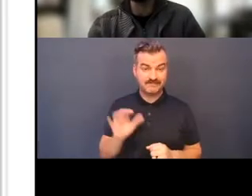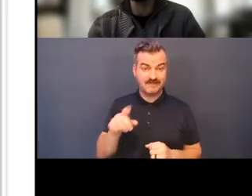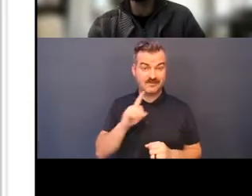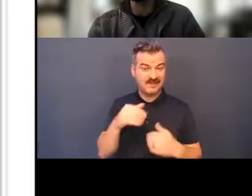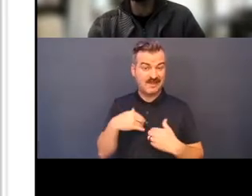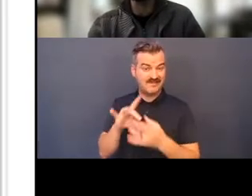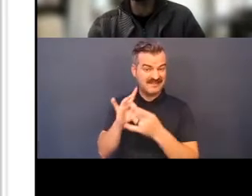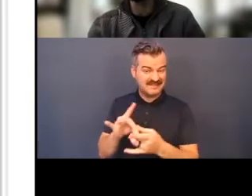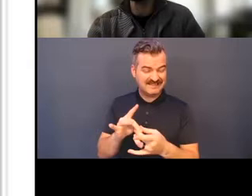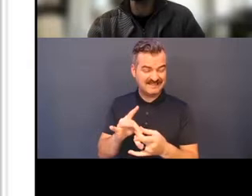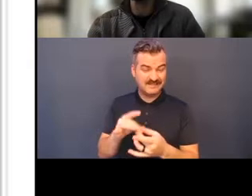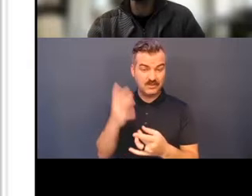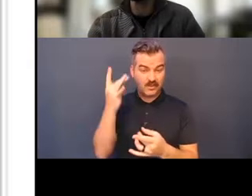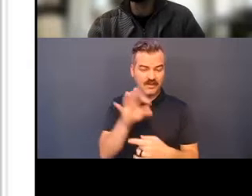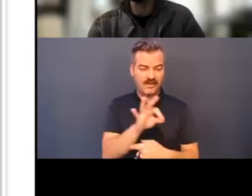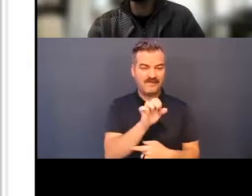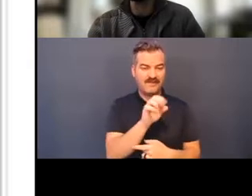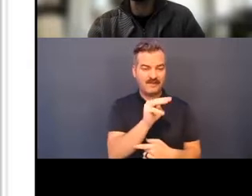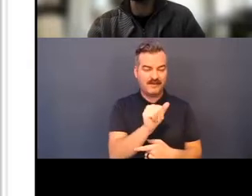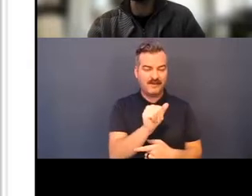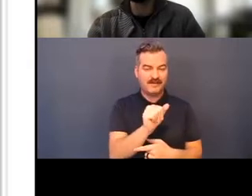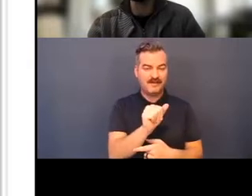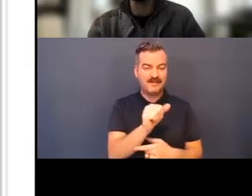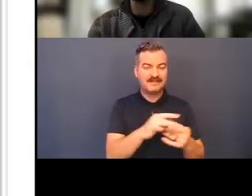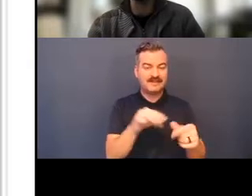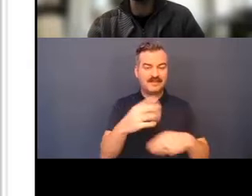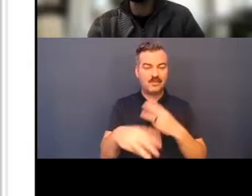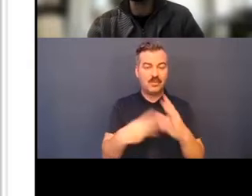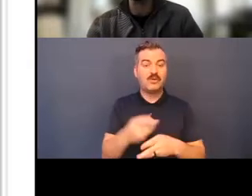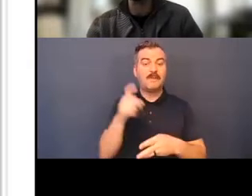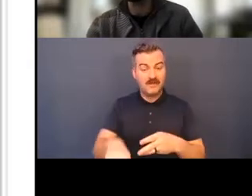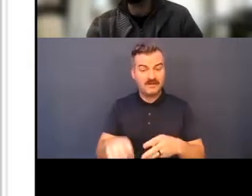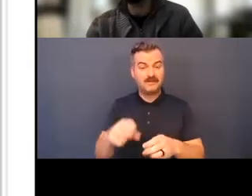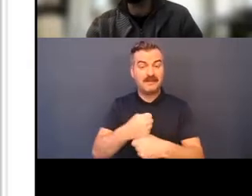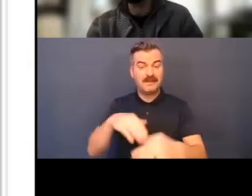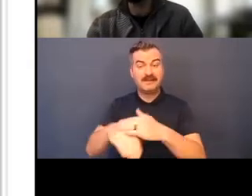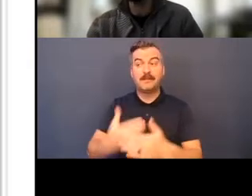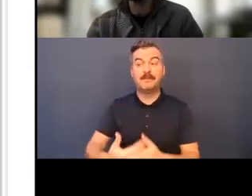as according to FEMA, this is a world that must be made accessible prior to an emergency.